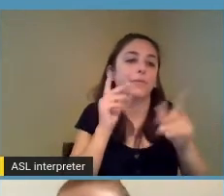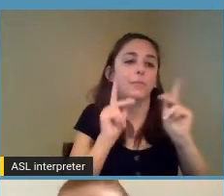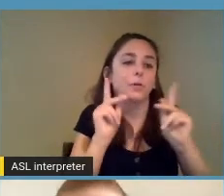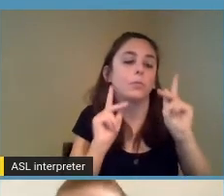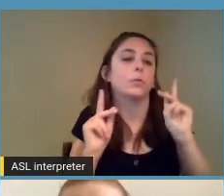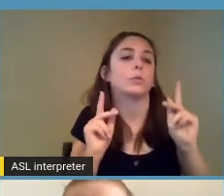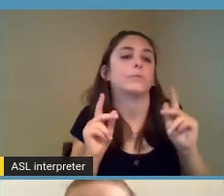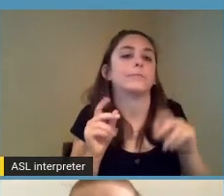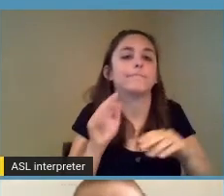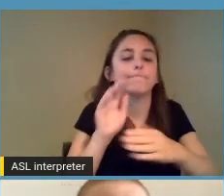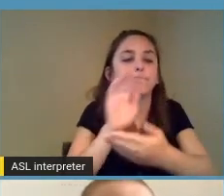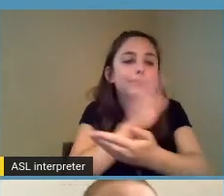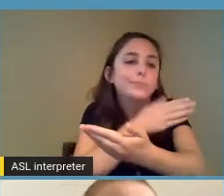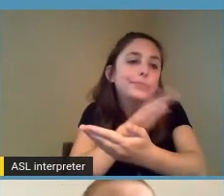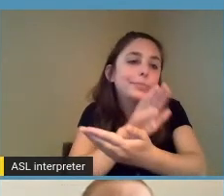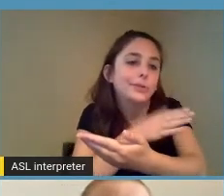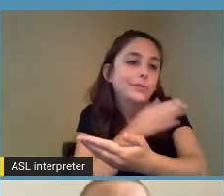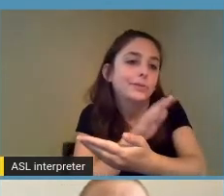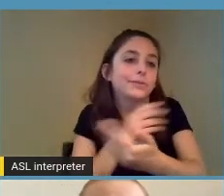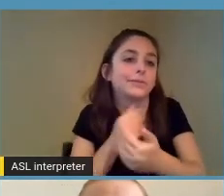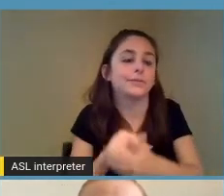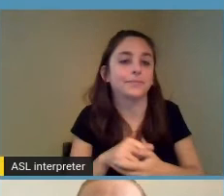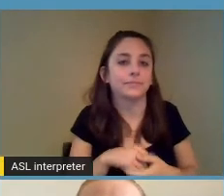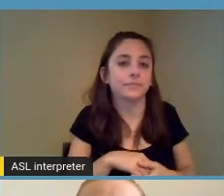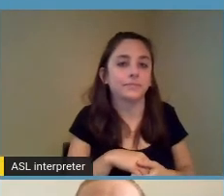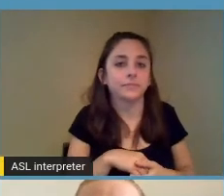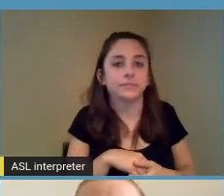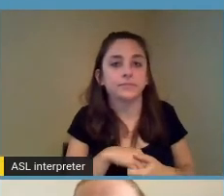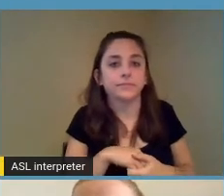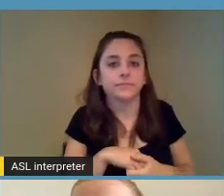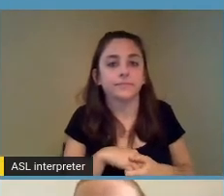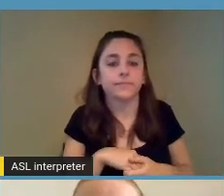freeness of it does not mean that it does not work pretty well. I can't truly demo anything